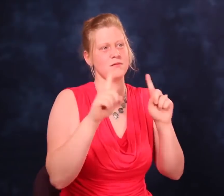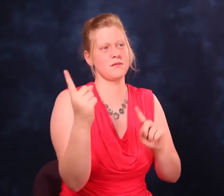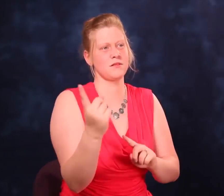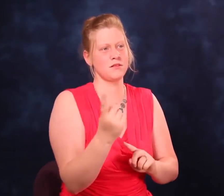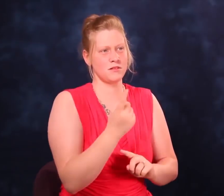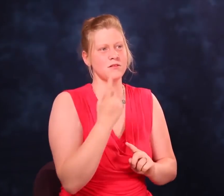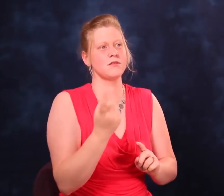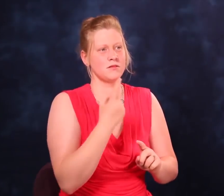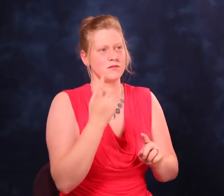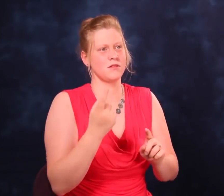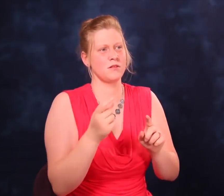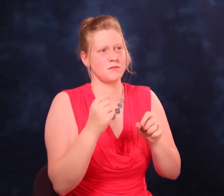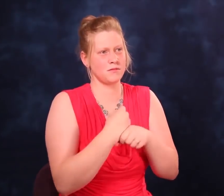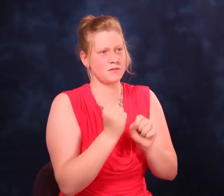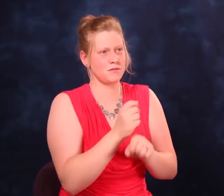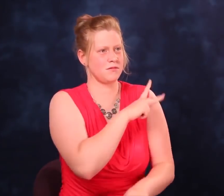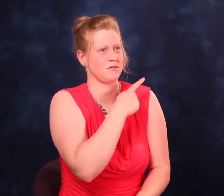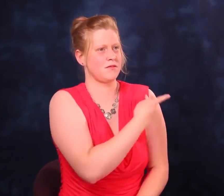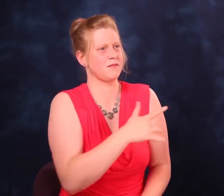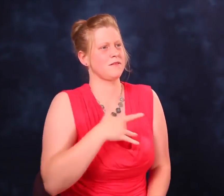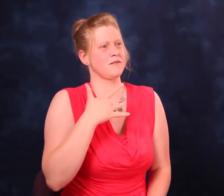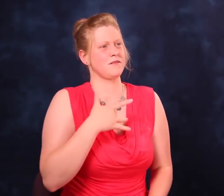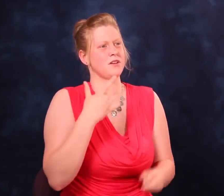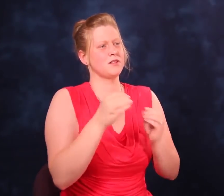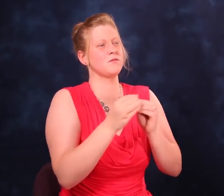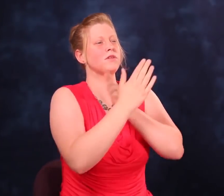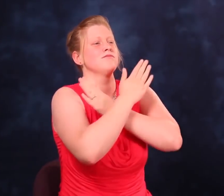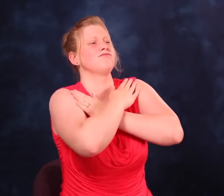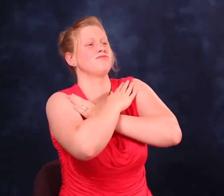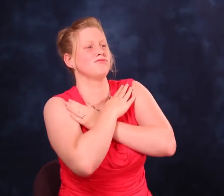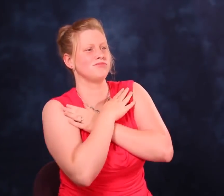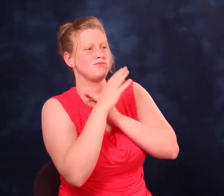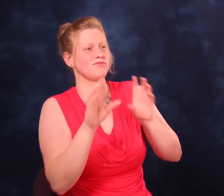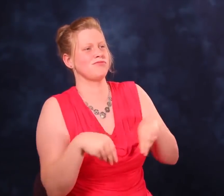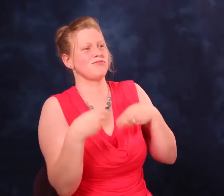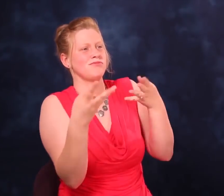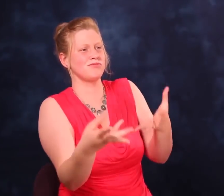communication, but also make the patient feel more relaxed